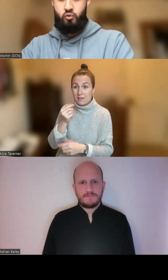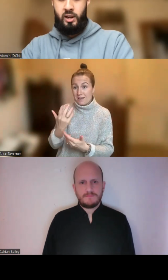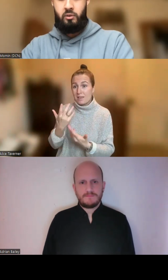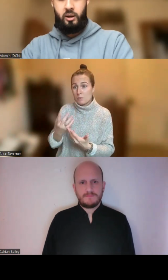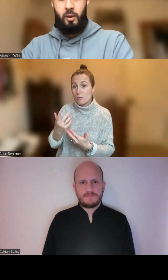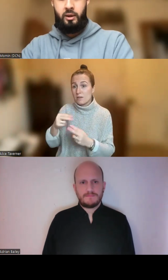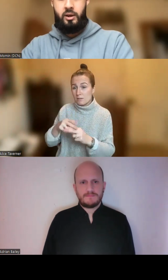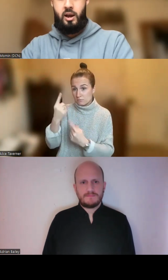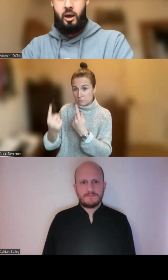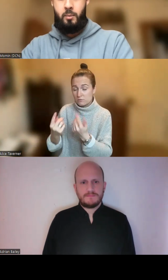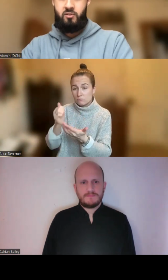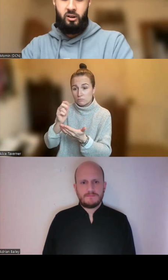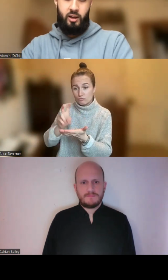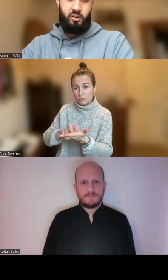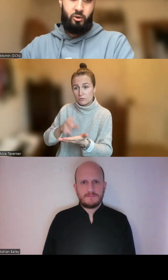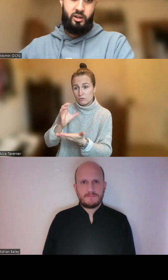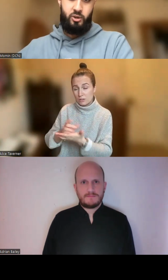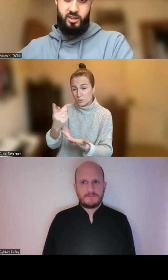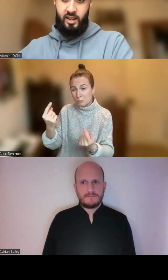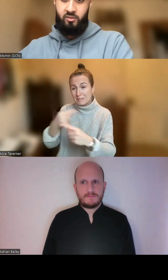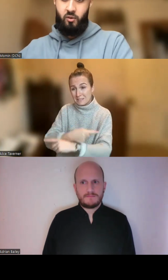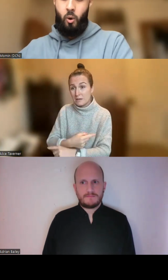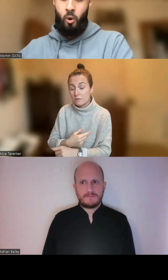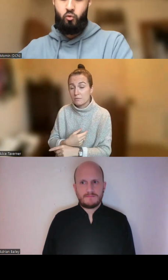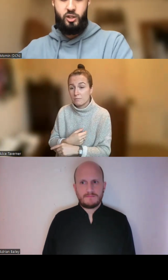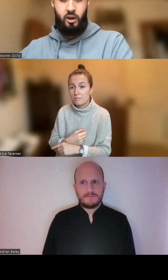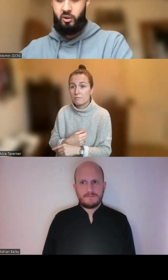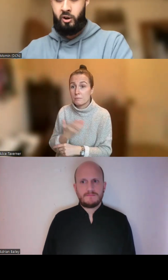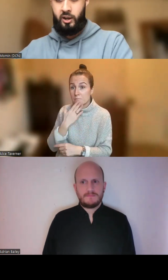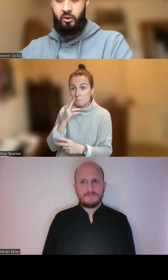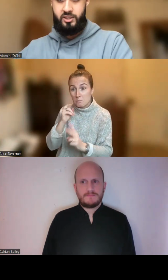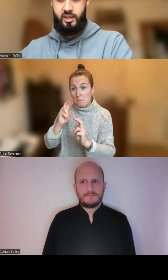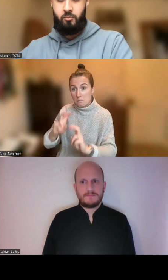I would really recommend having a look into it yourself or reaching out to Monica on the team